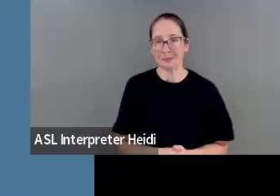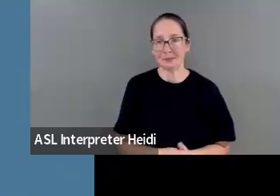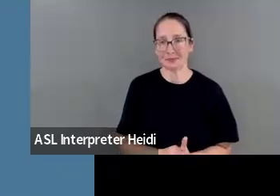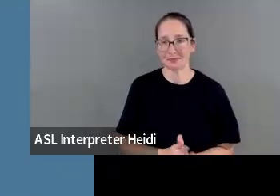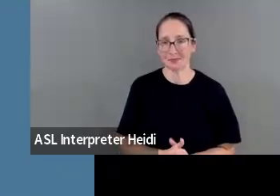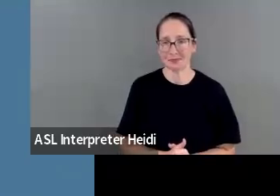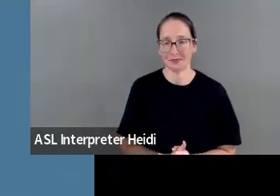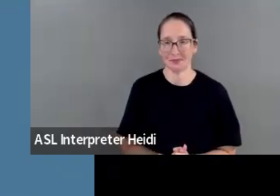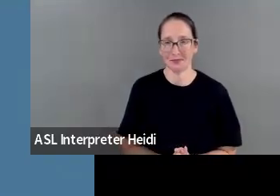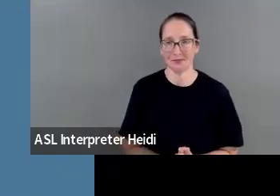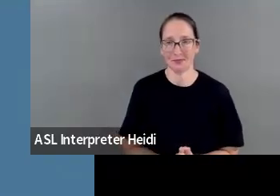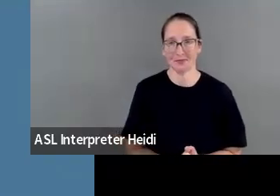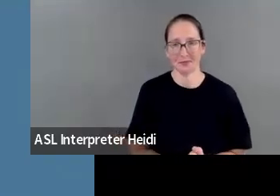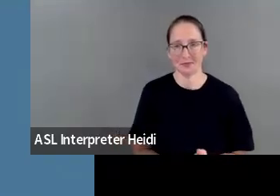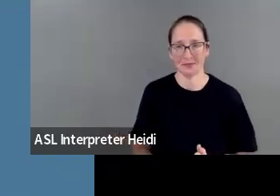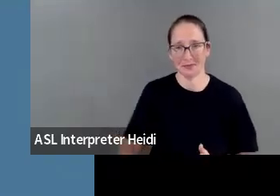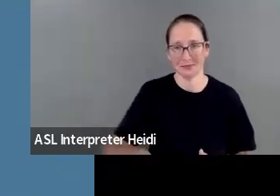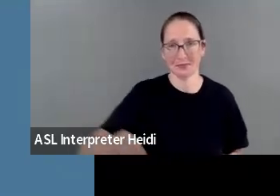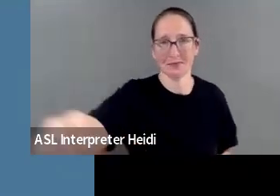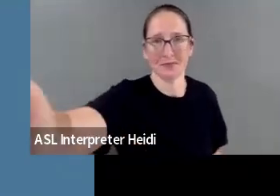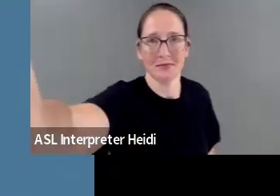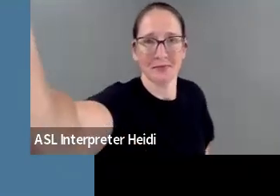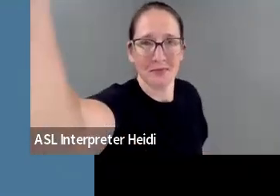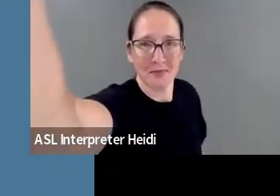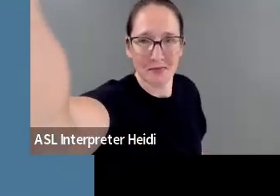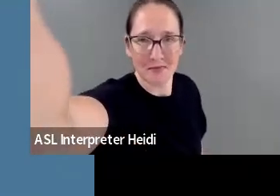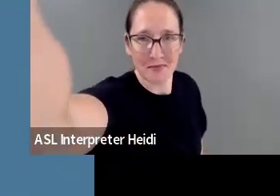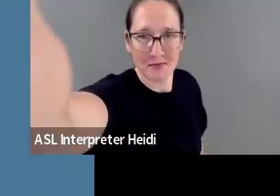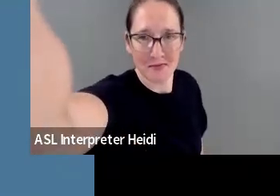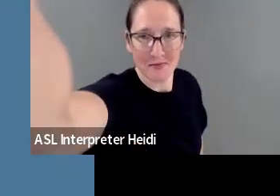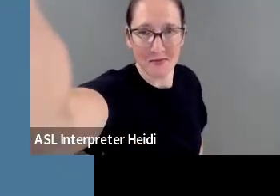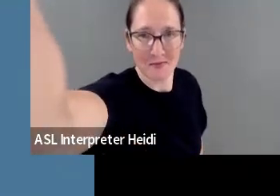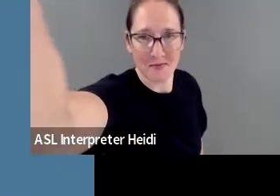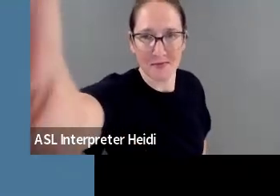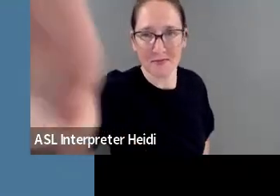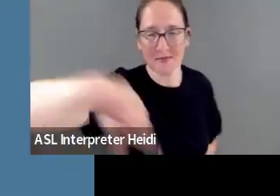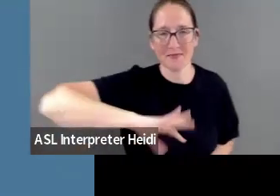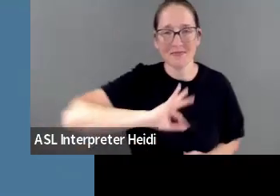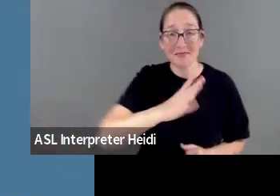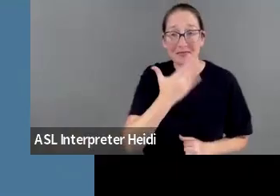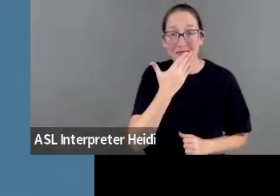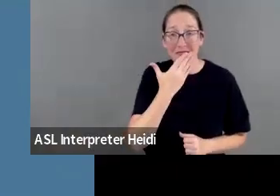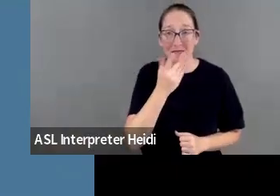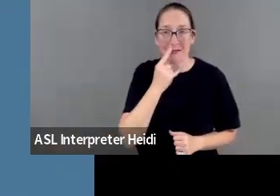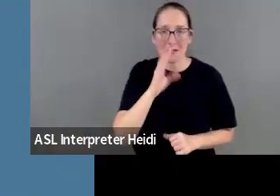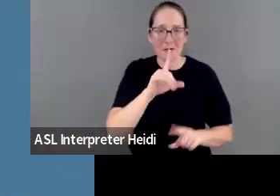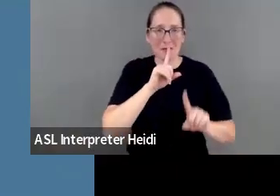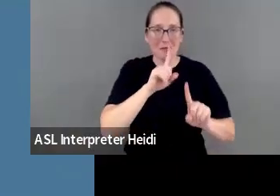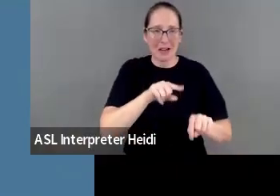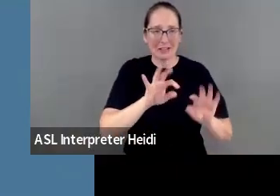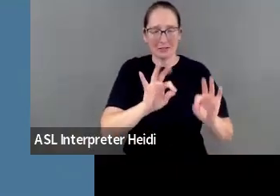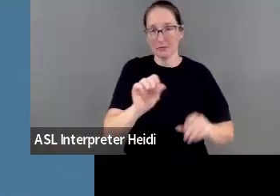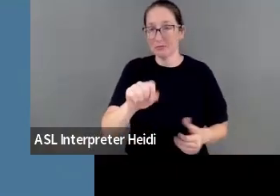pharmacy I have tried to navigate that process to get my medication as low-cost as possible